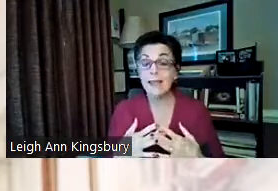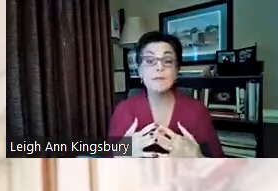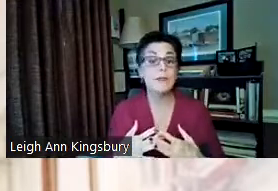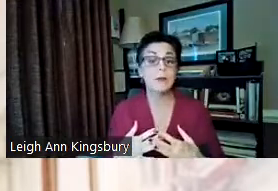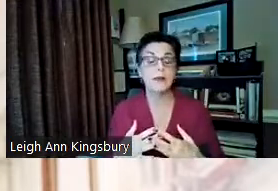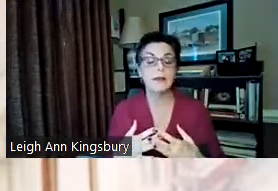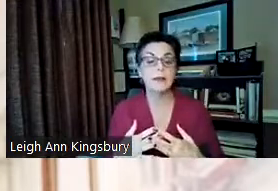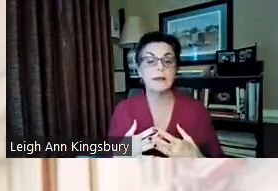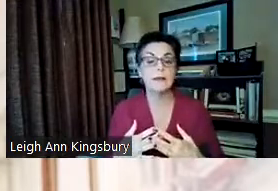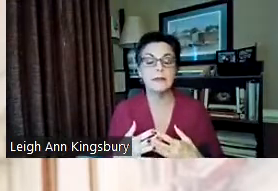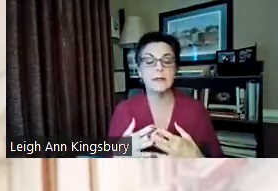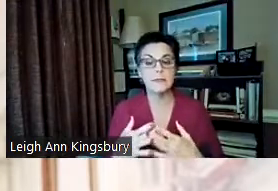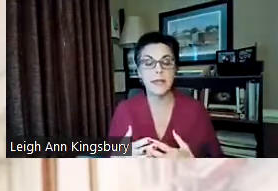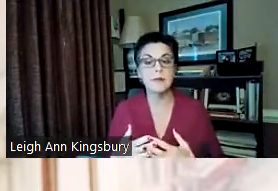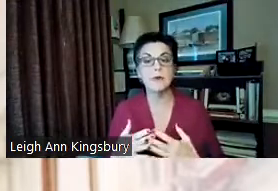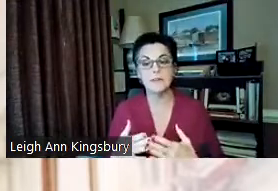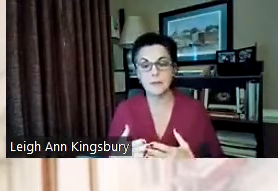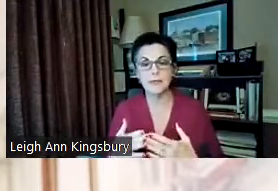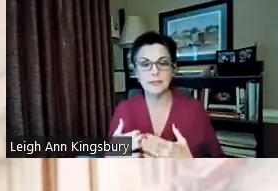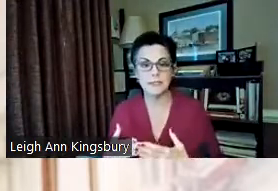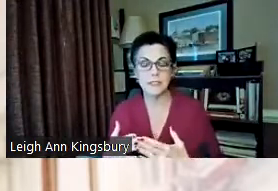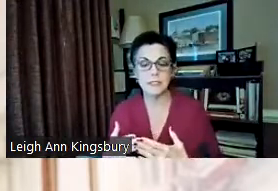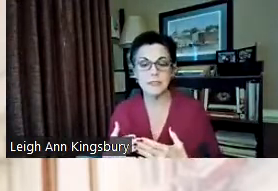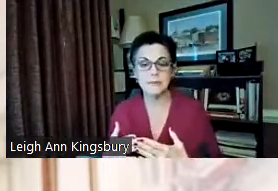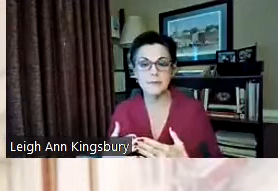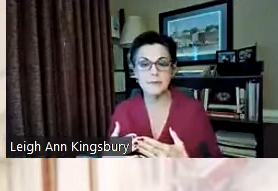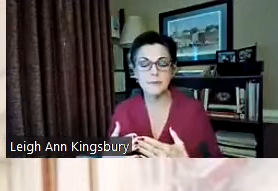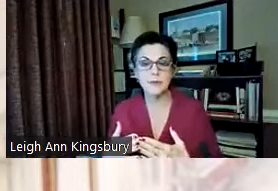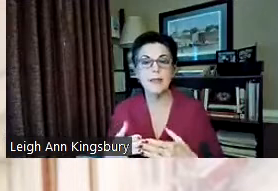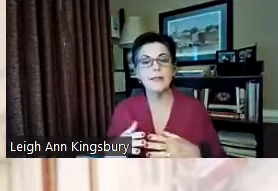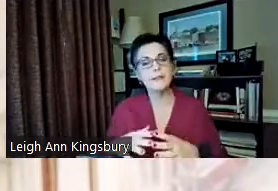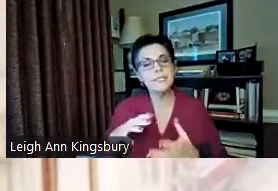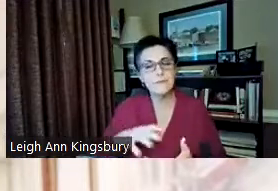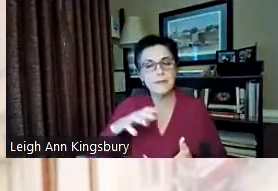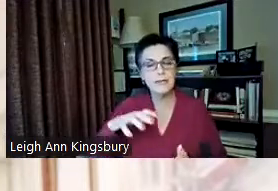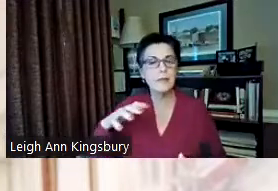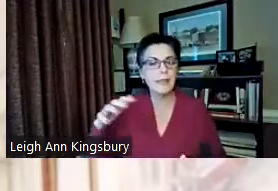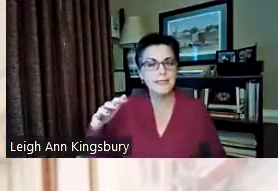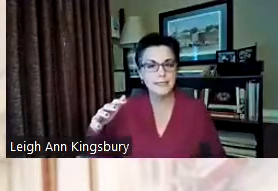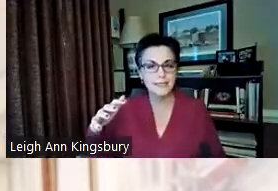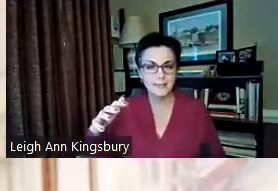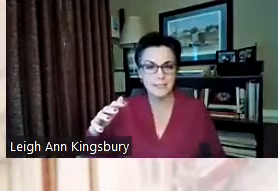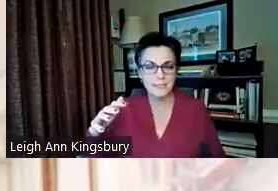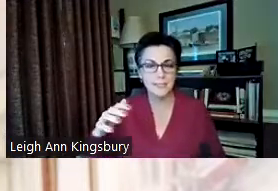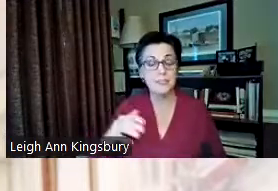everybody is capable of making decisions. There are different complexities of decisions, there